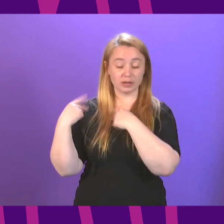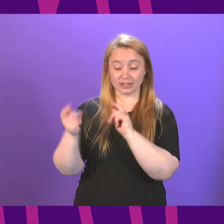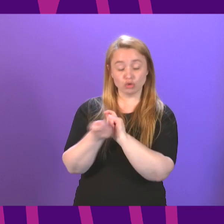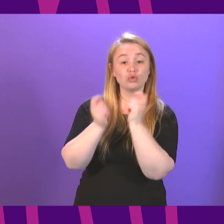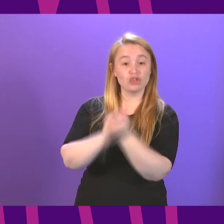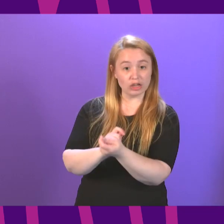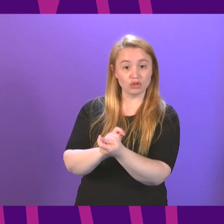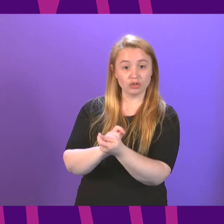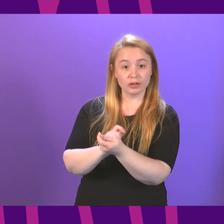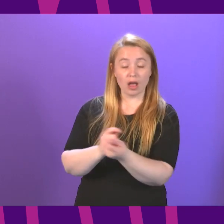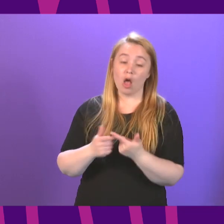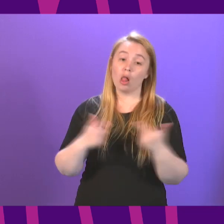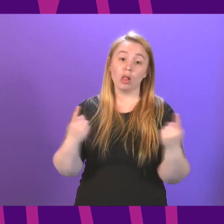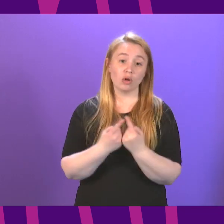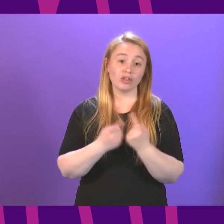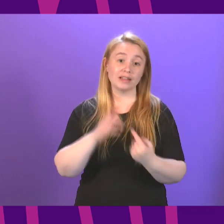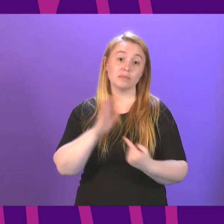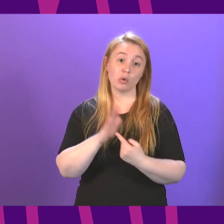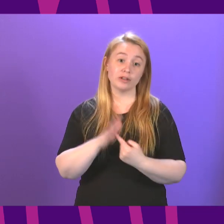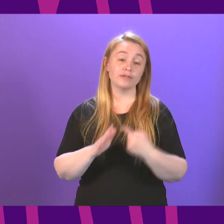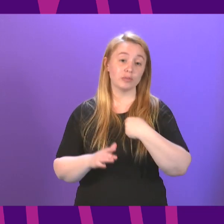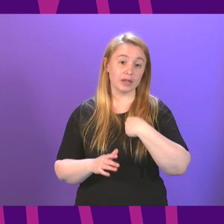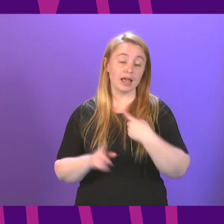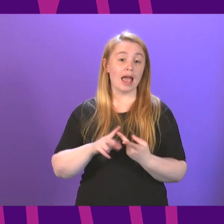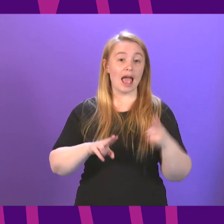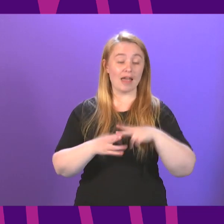Many things matter to me. If I am re-elected as First Minister, there are—as we have reflected